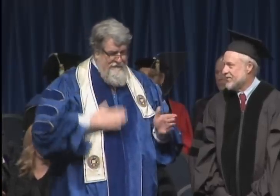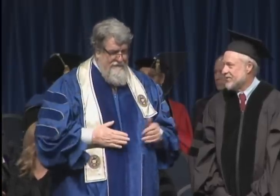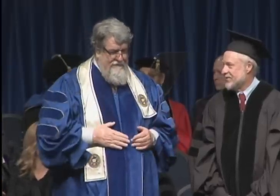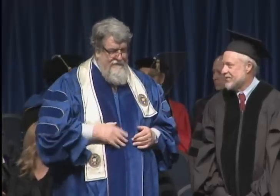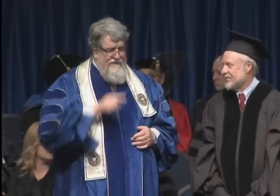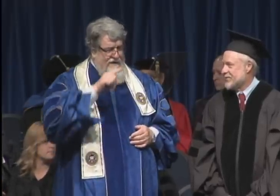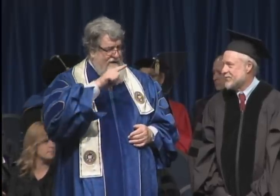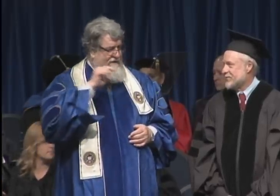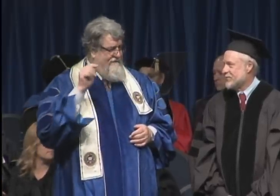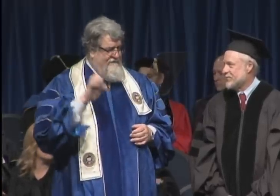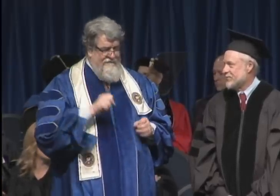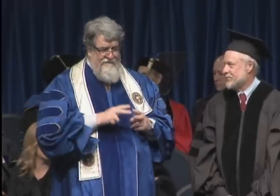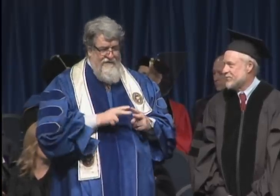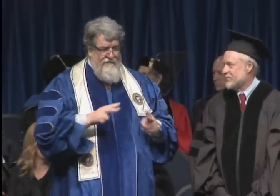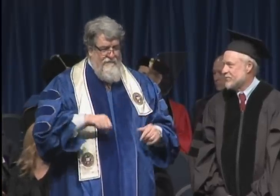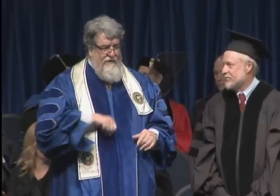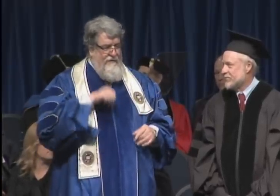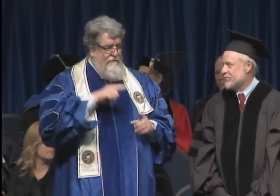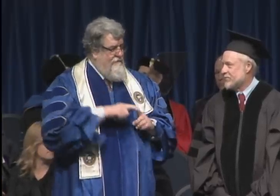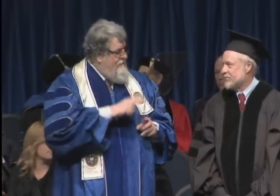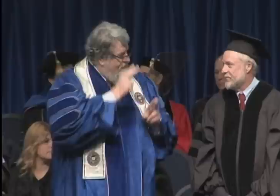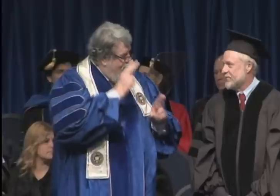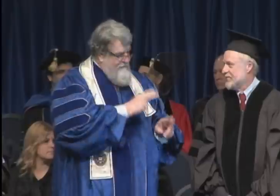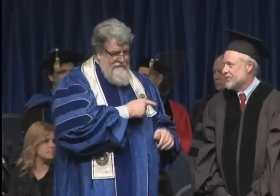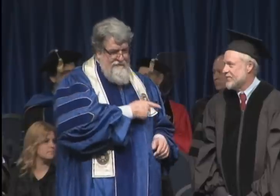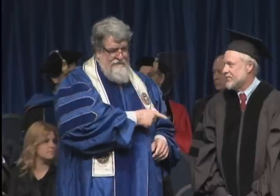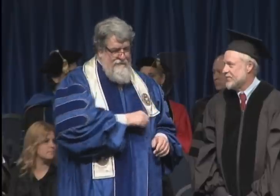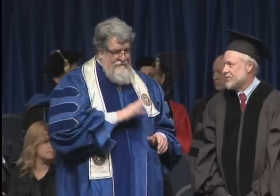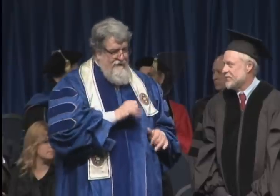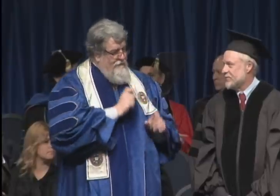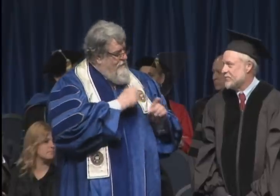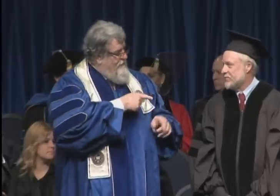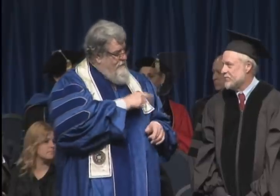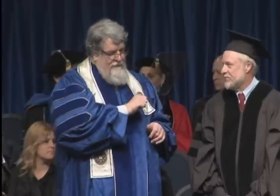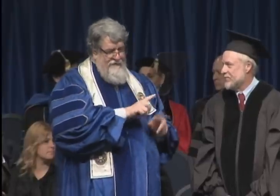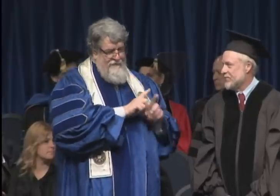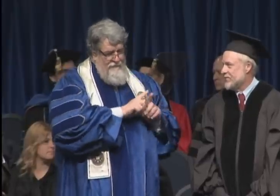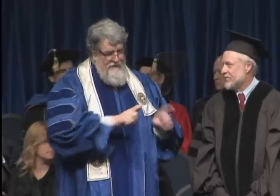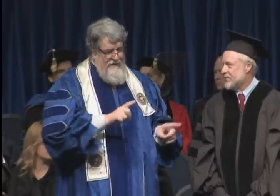Dreamer. Gallaudet is proud to honor you by awarding you